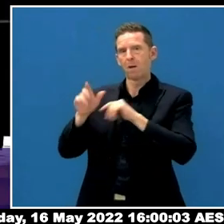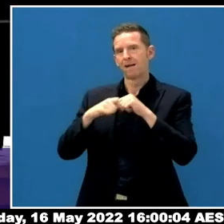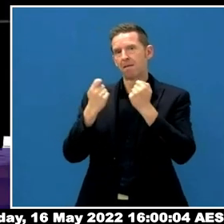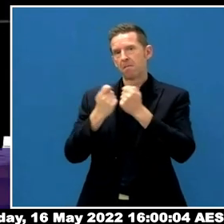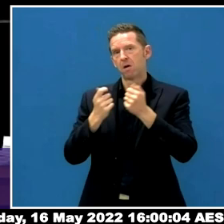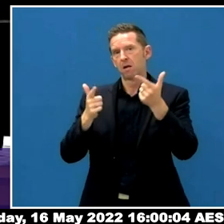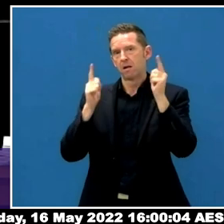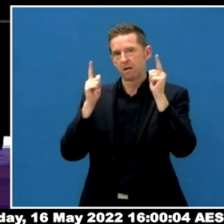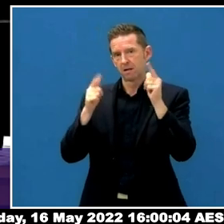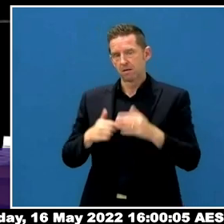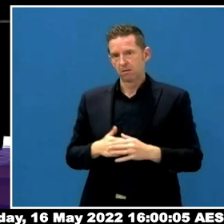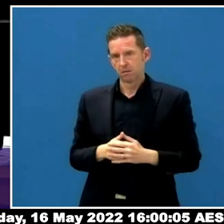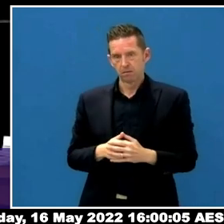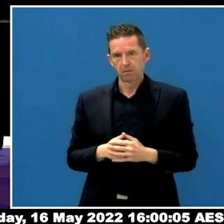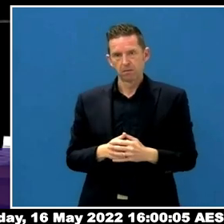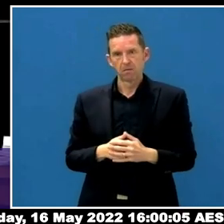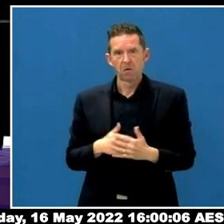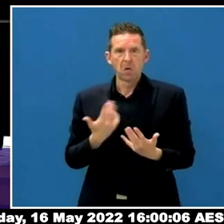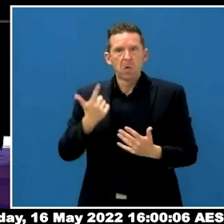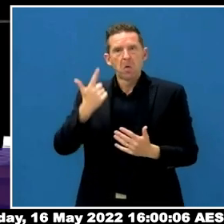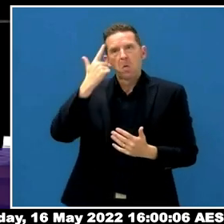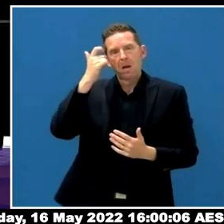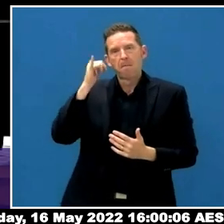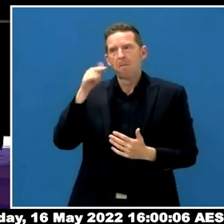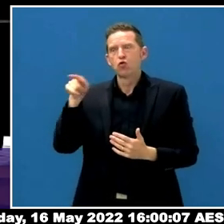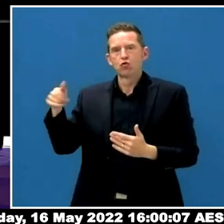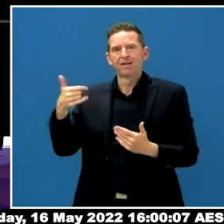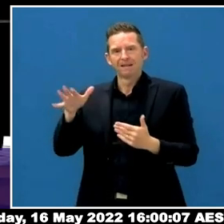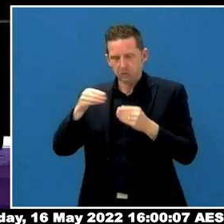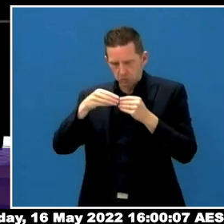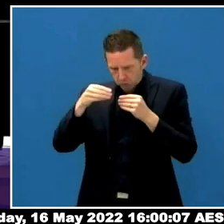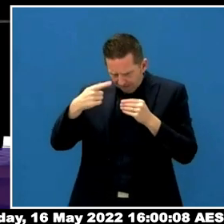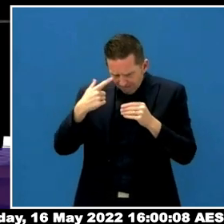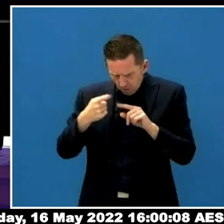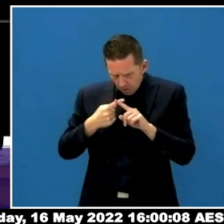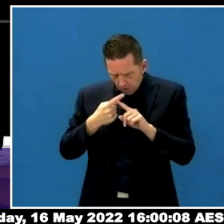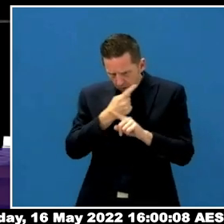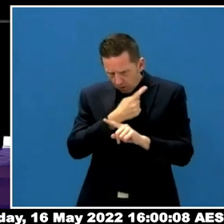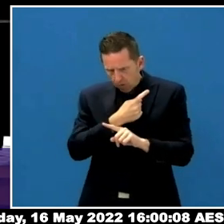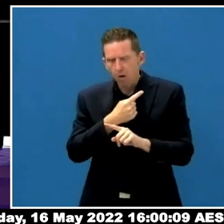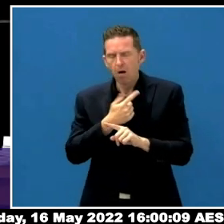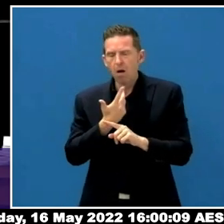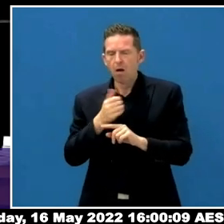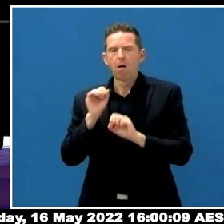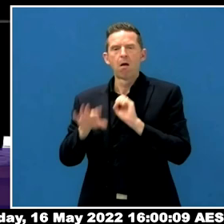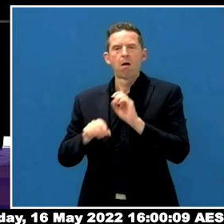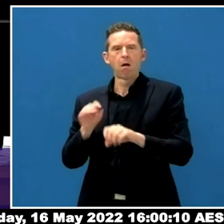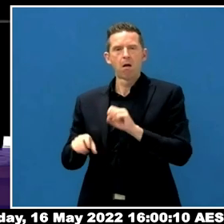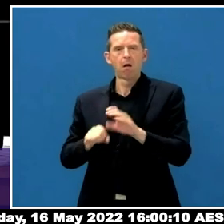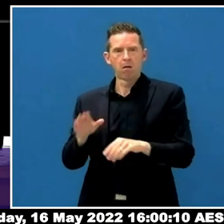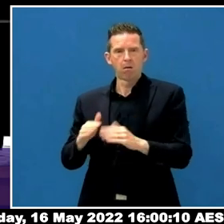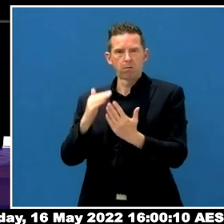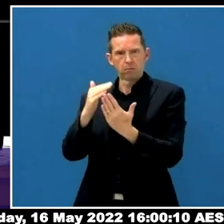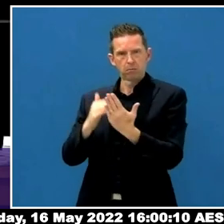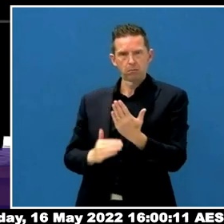going back through and seeing that these hadn't been charged.